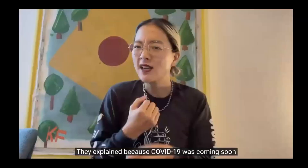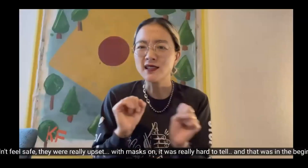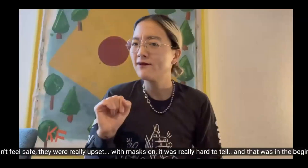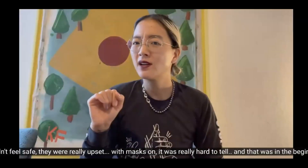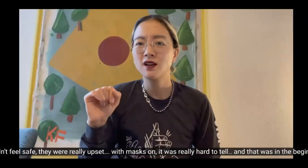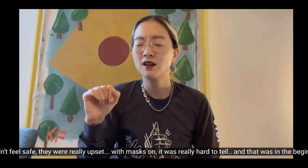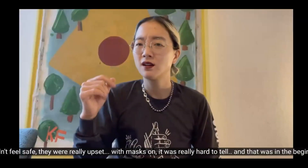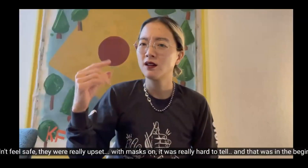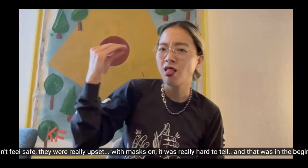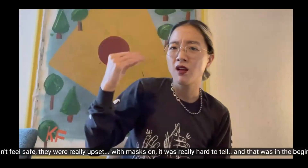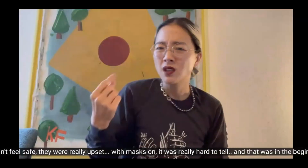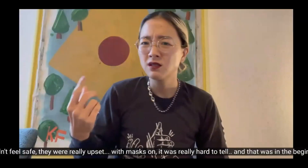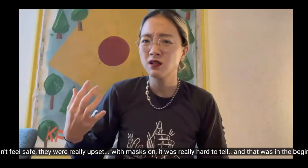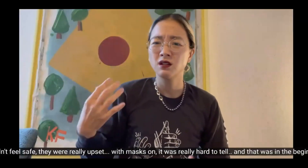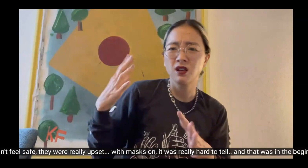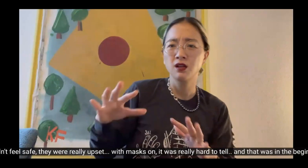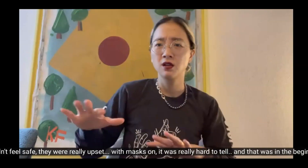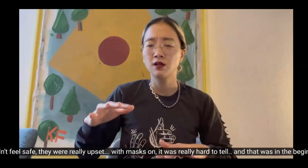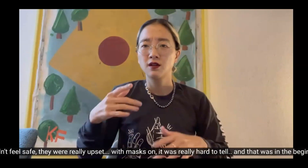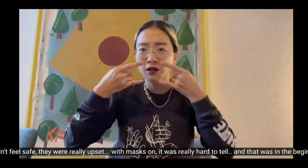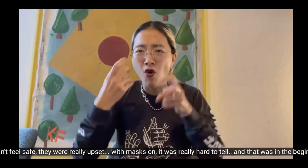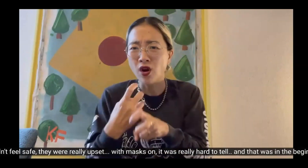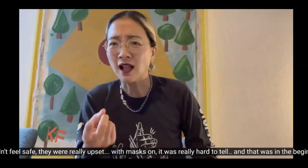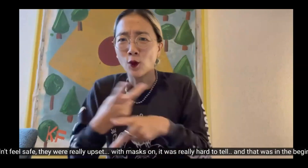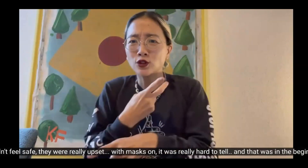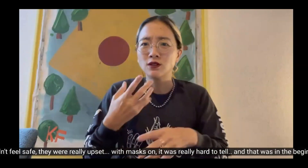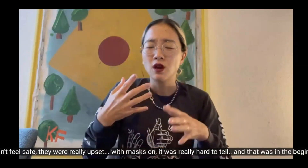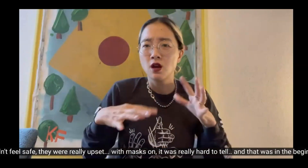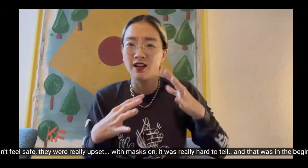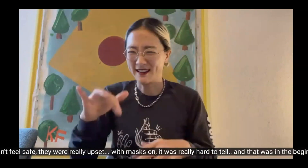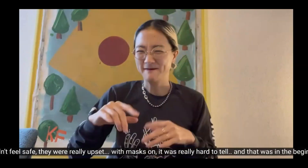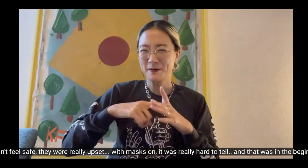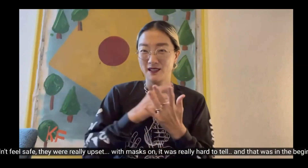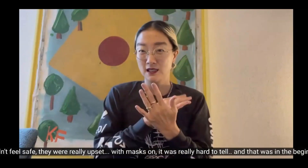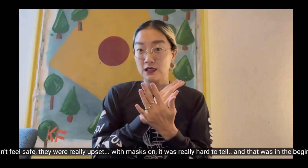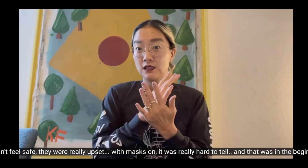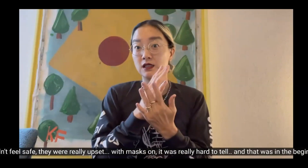I didn't feel safe, they were really upset... with masks on, it was really hard to tell.. and that was in the beginning.